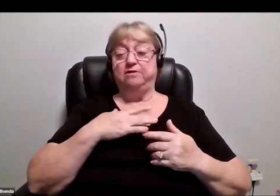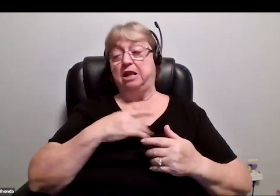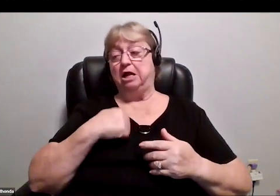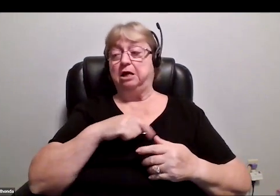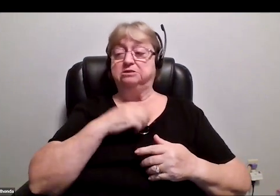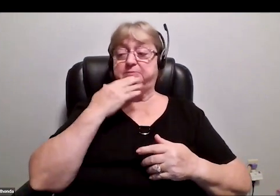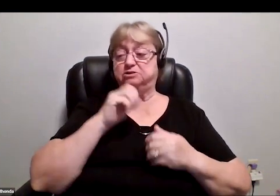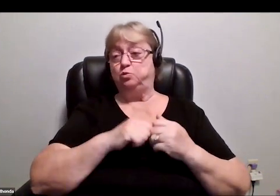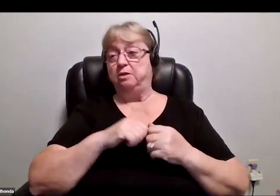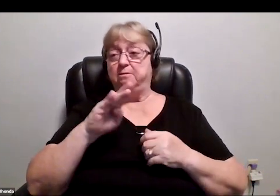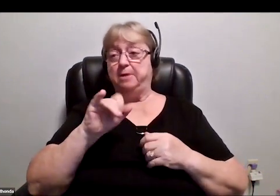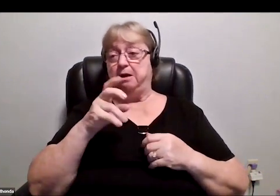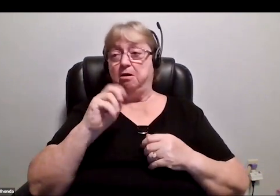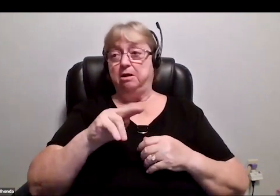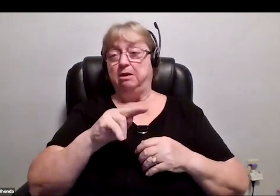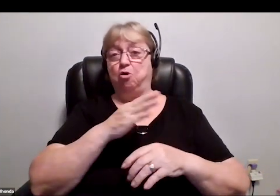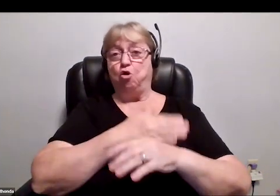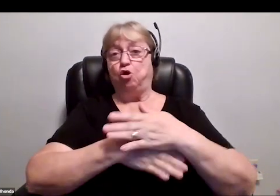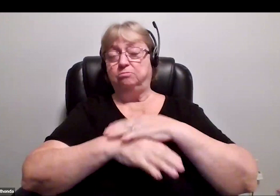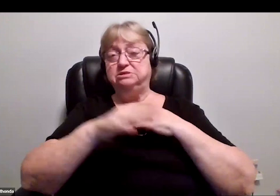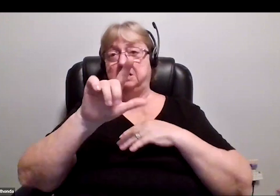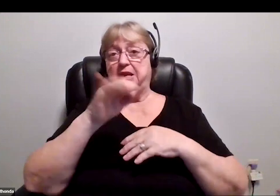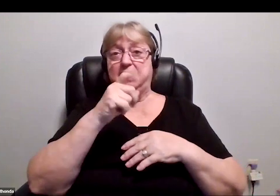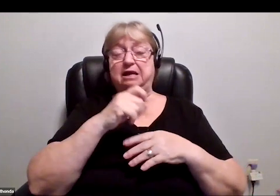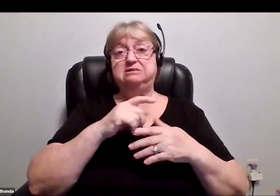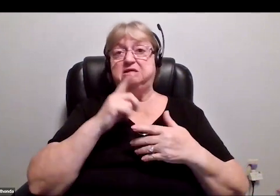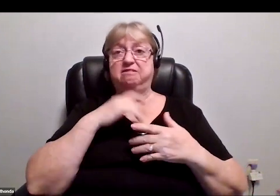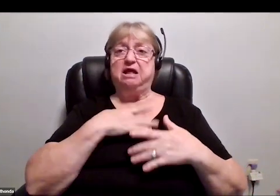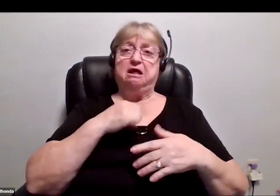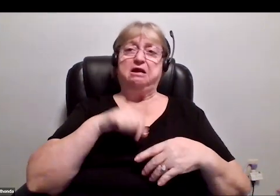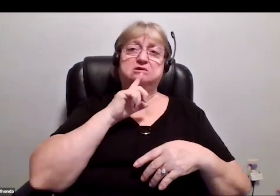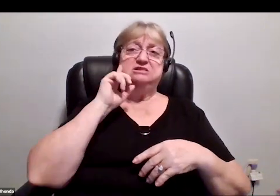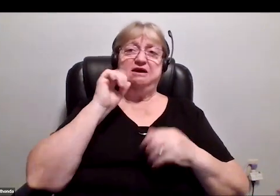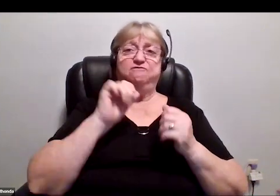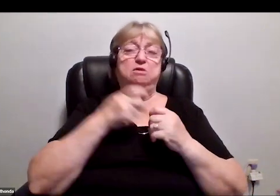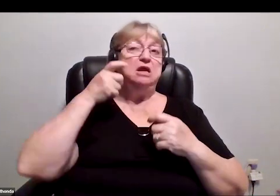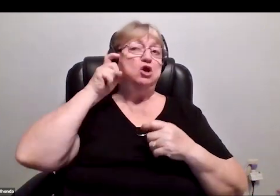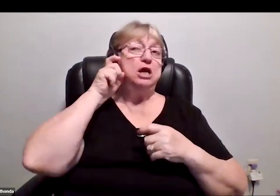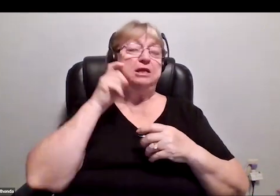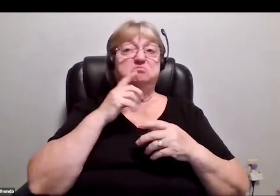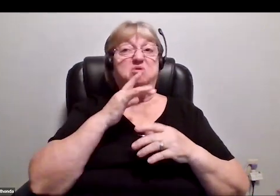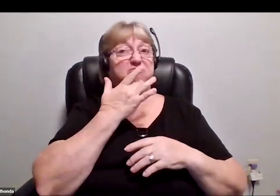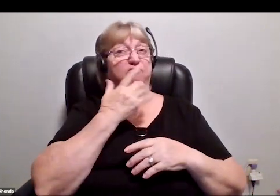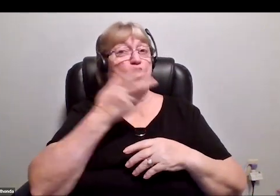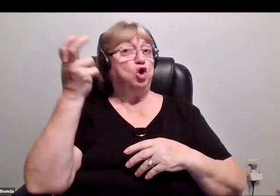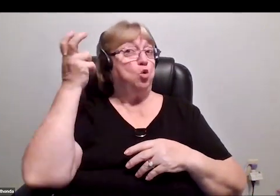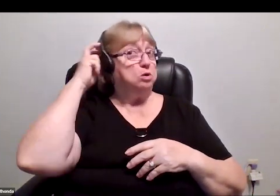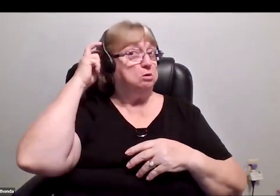They like us deaf with hearing aids, though they prefer cochlear implants. It would be an affront to ask the hearing to learn sign language.